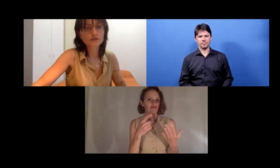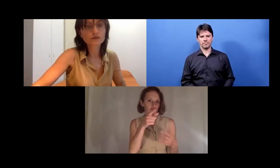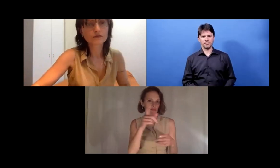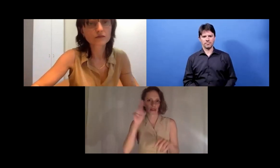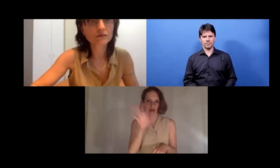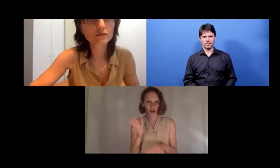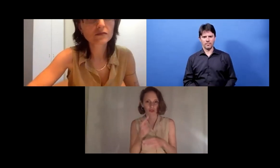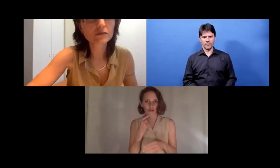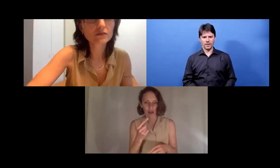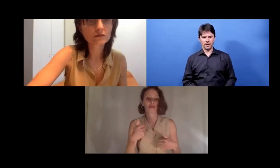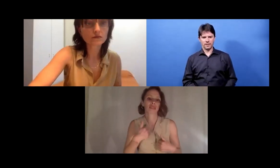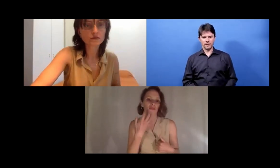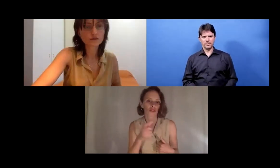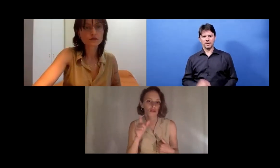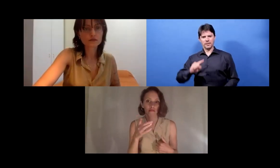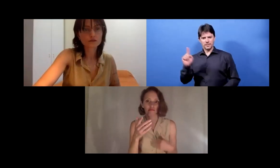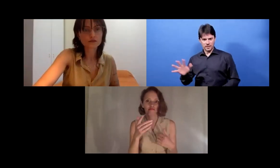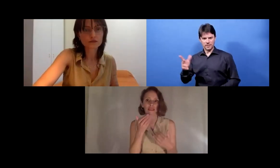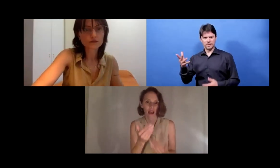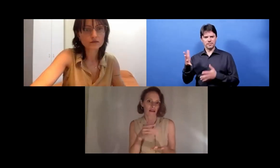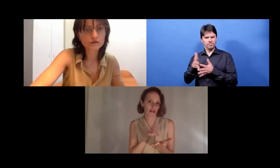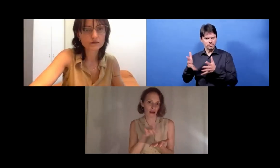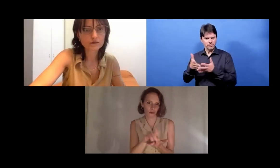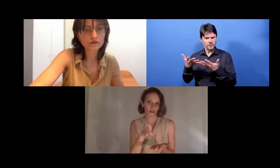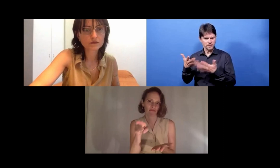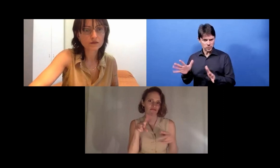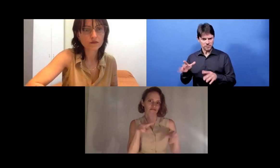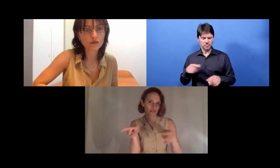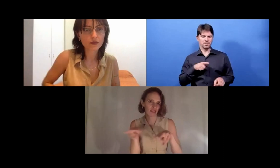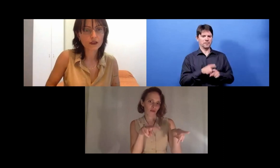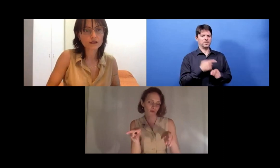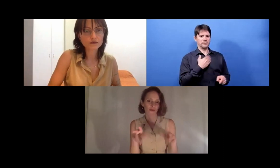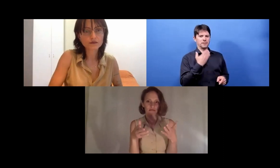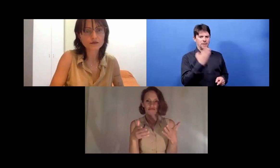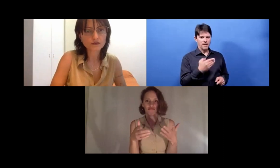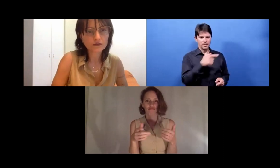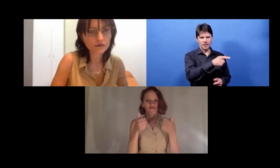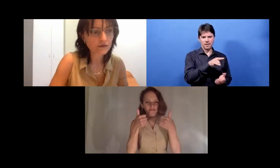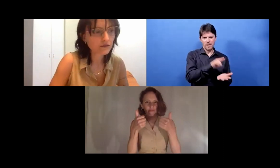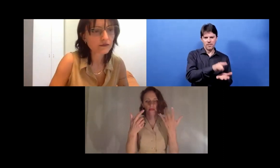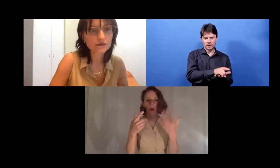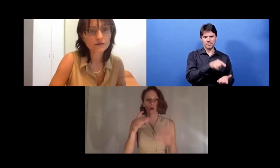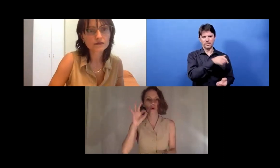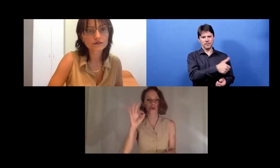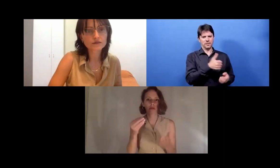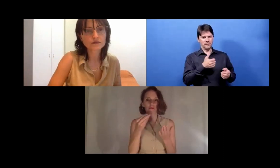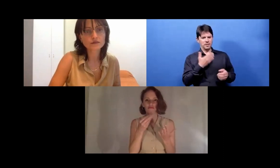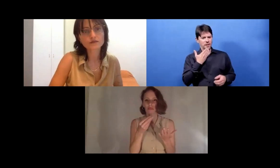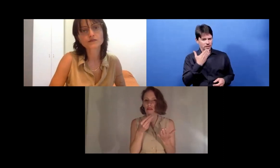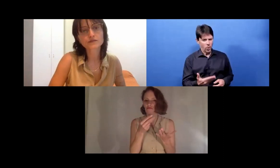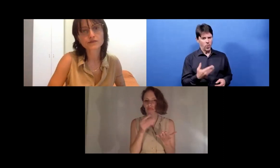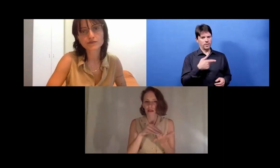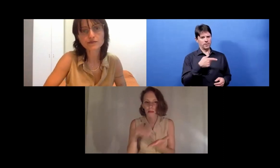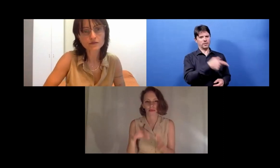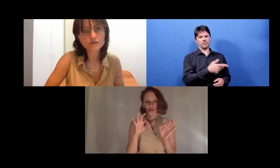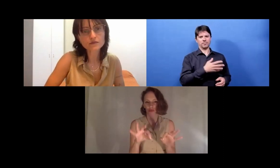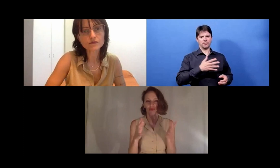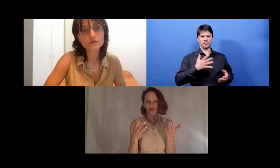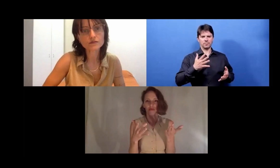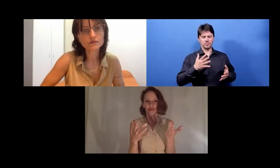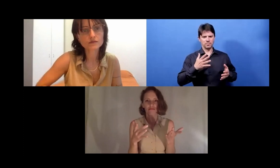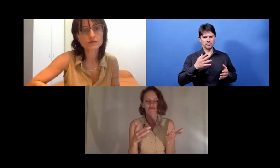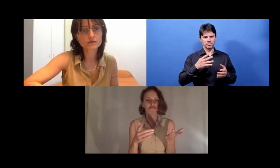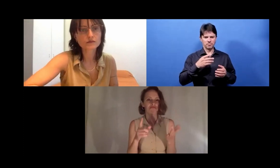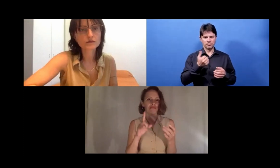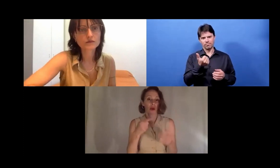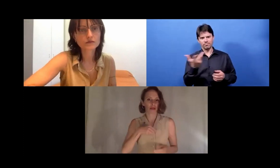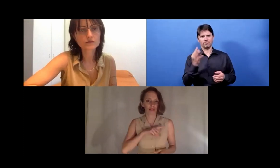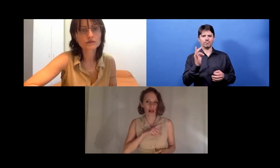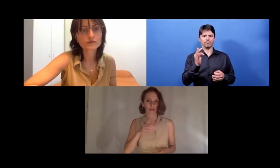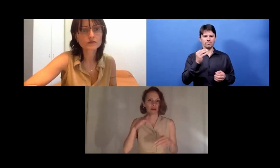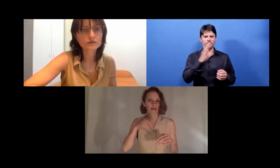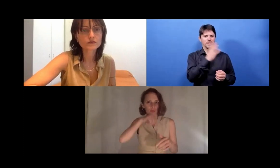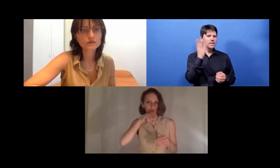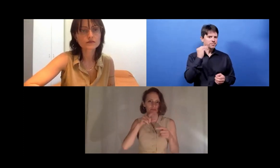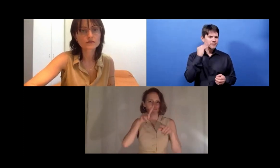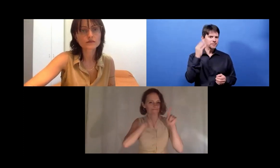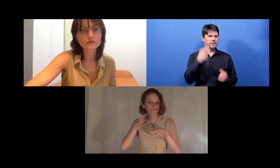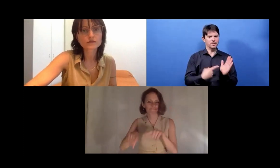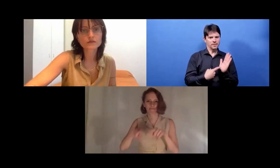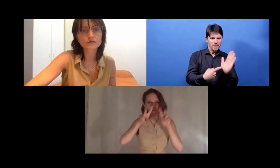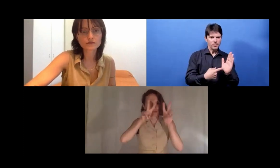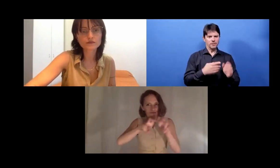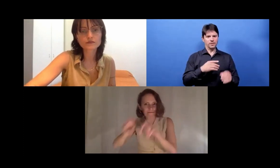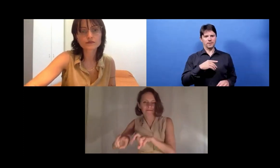Kassandra Wedel: Thank you. As Rita already said, it was a video. I can also add that I love taking part